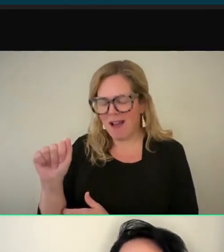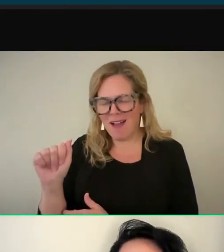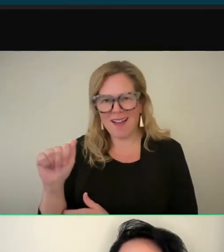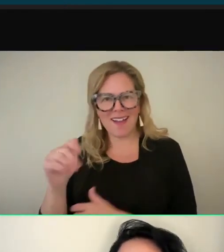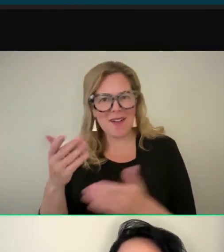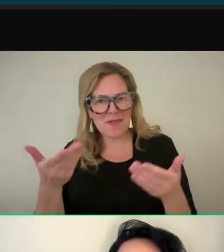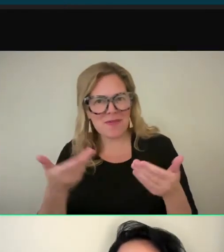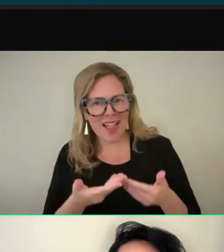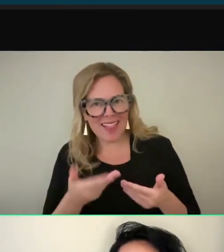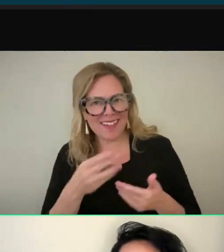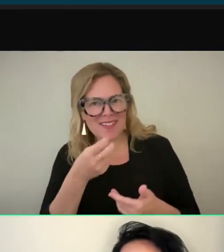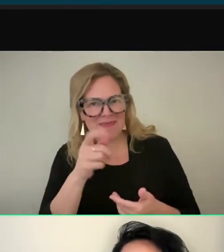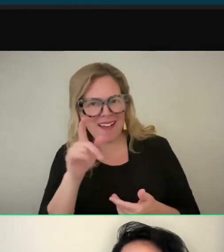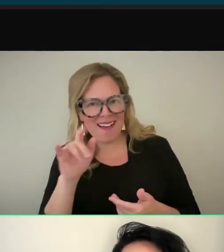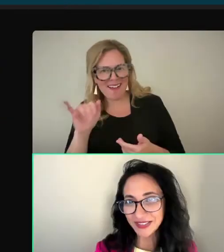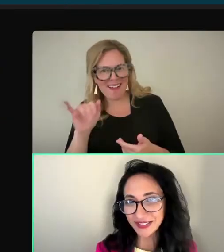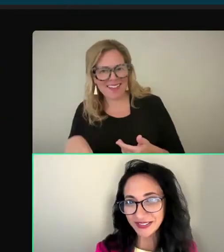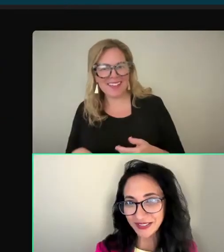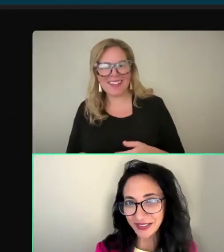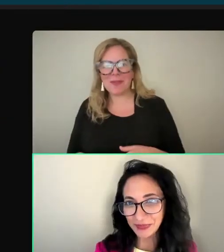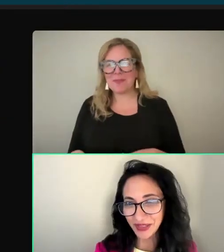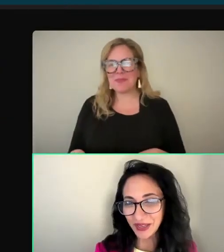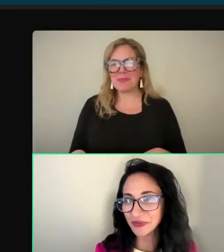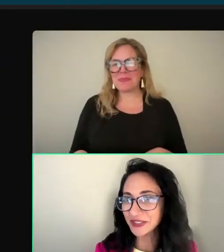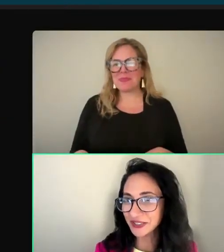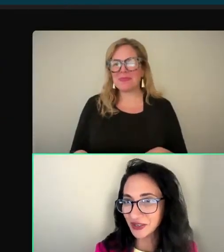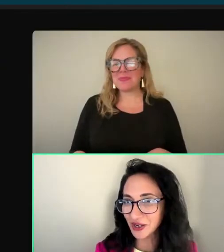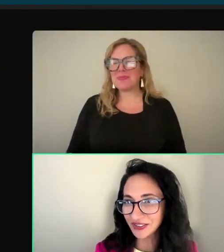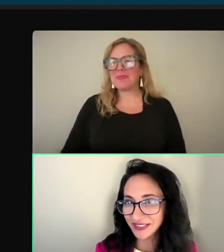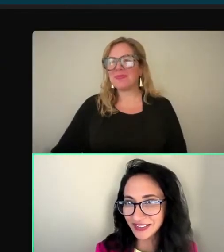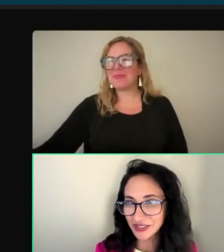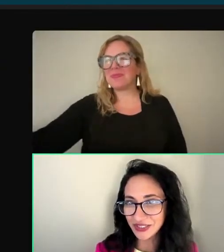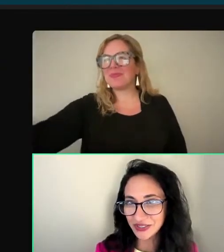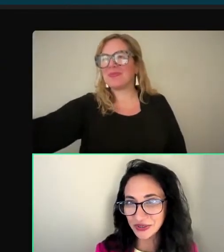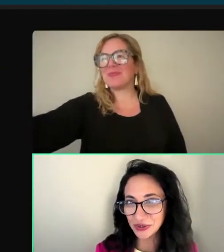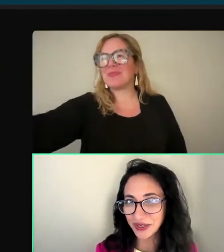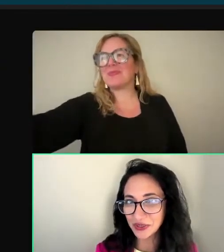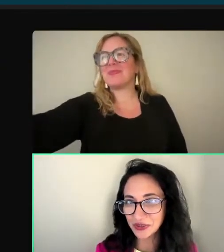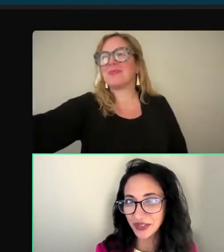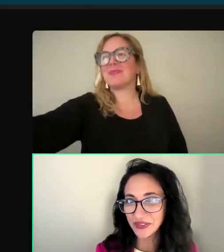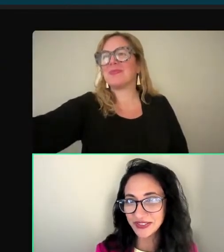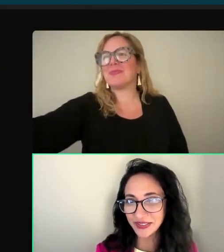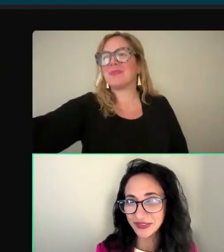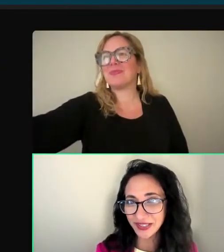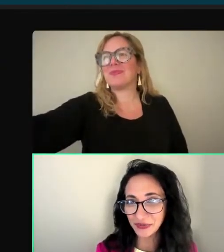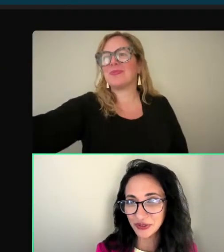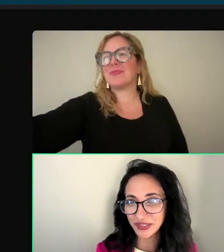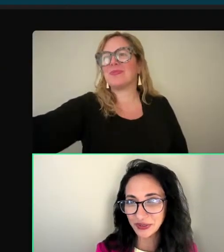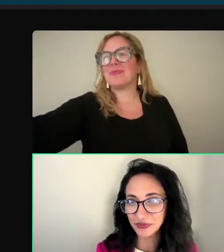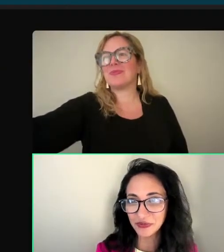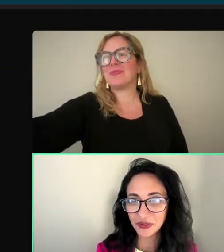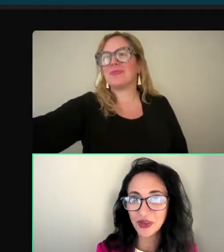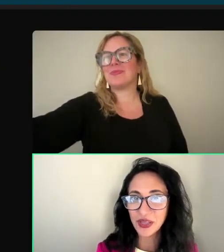So Holly Tabor is a friend and a colleague, and she's the director of the Stanford Center for